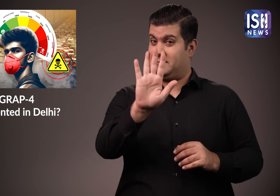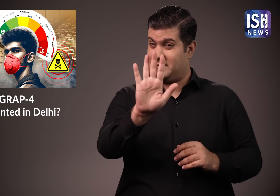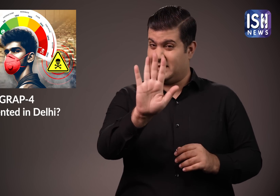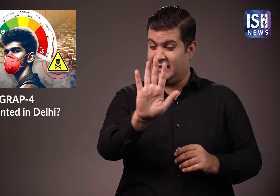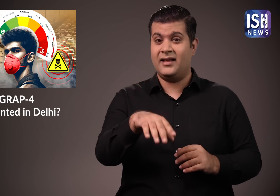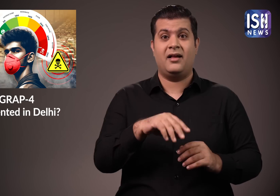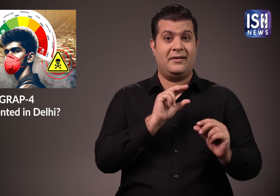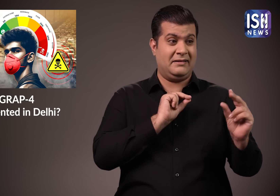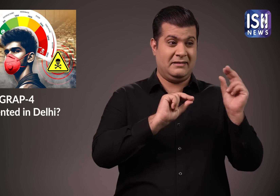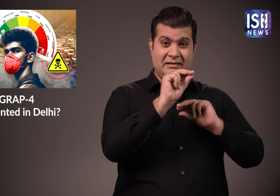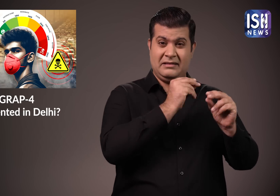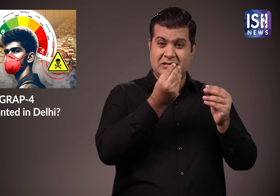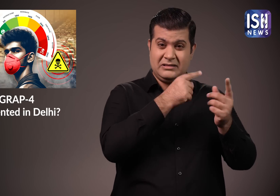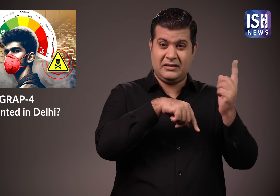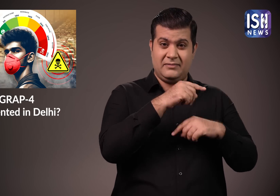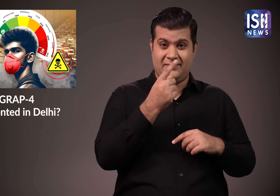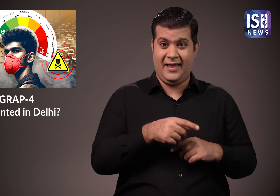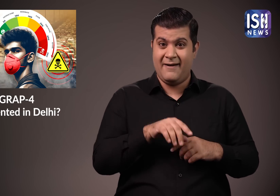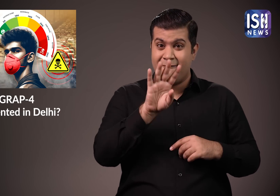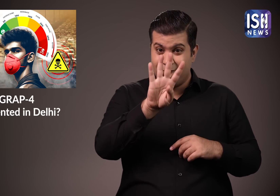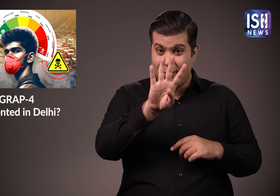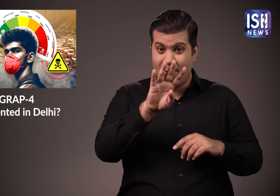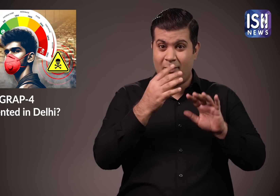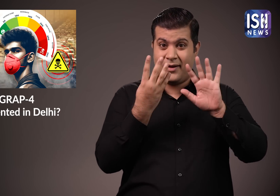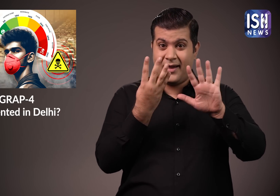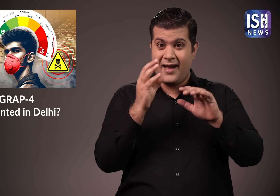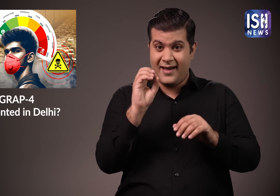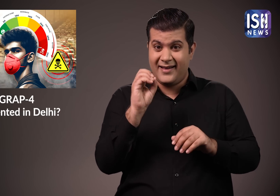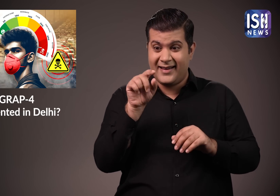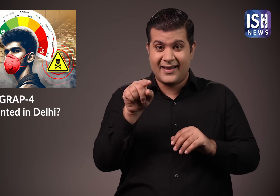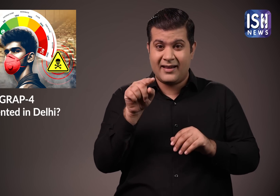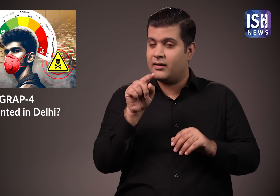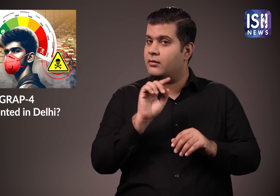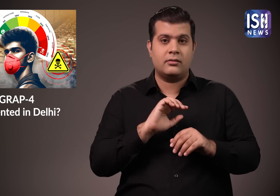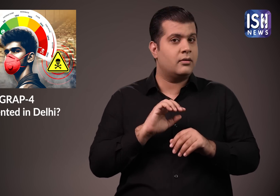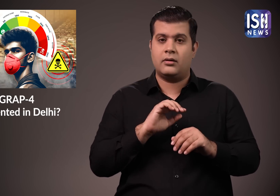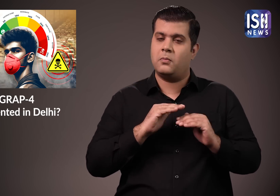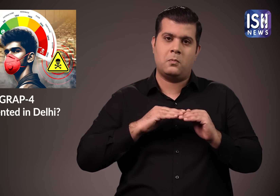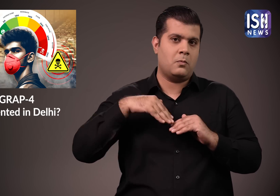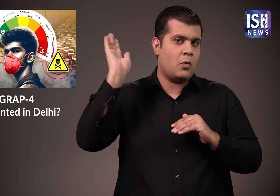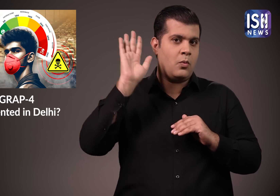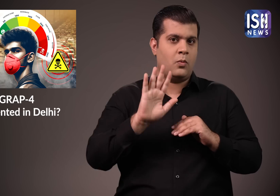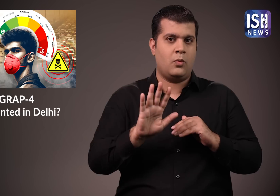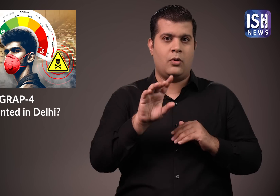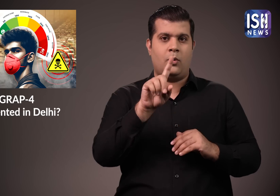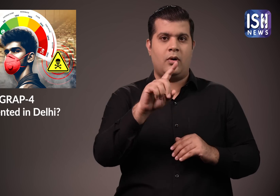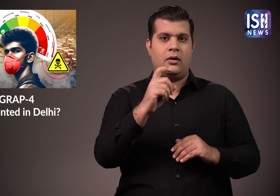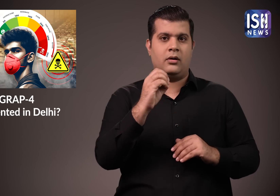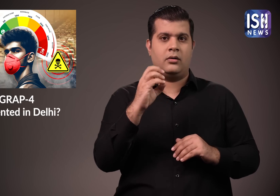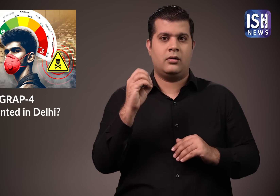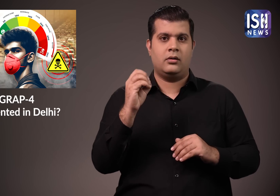However, reports say otherwise. According to reports the AQI is much more, it's 1700.